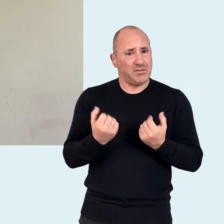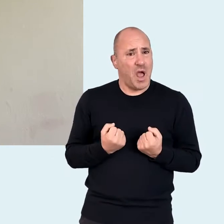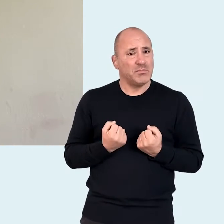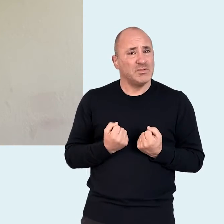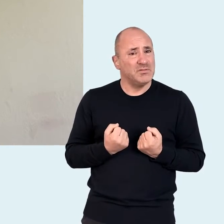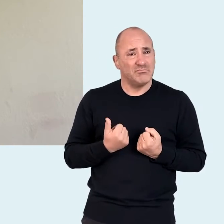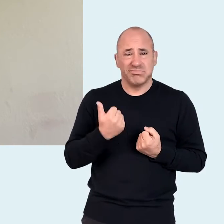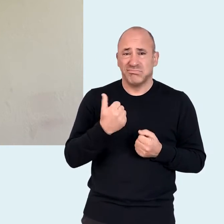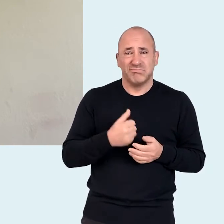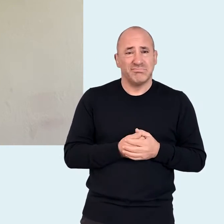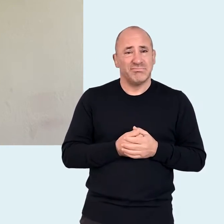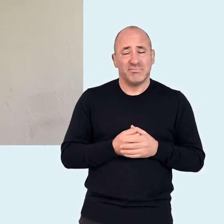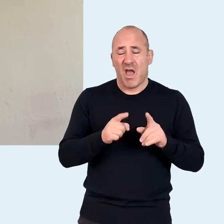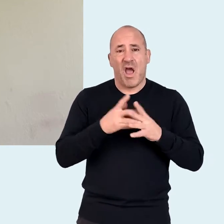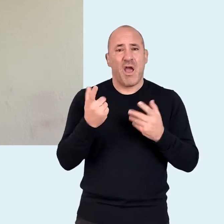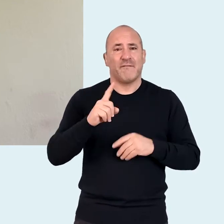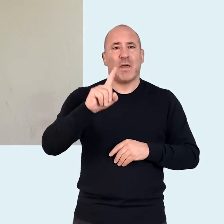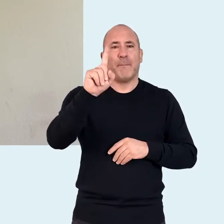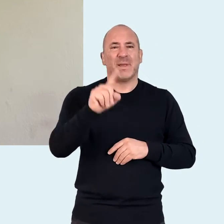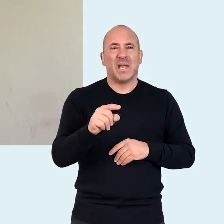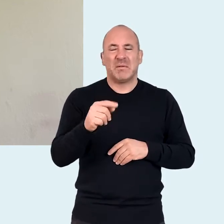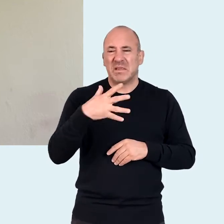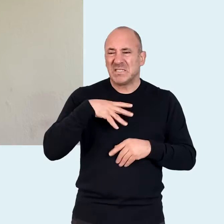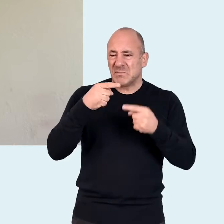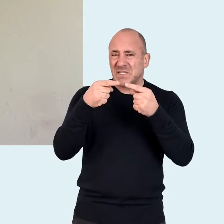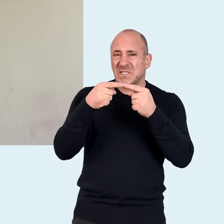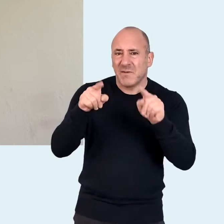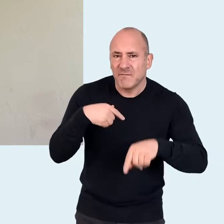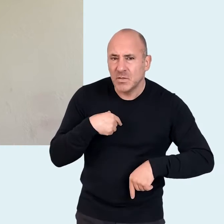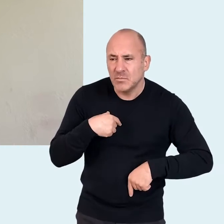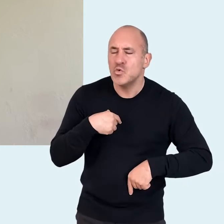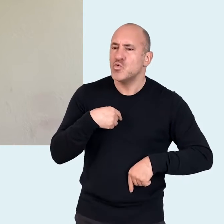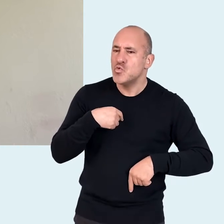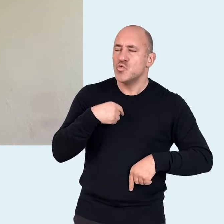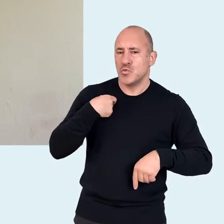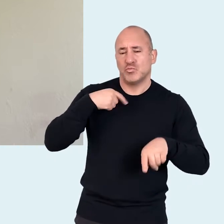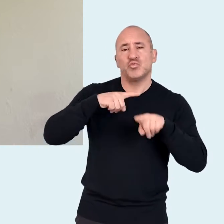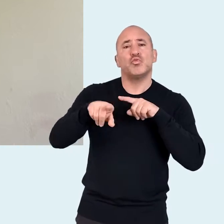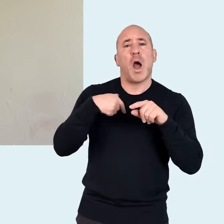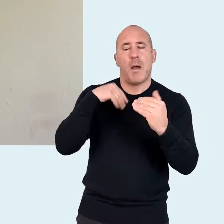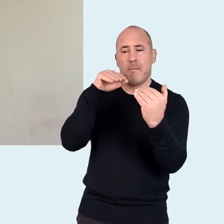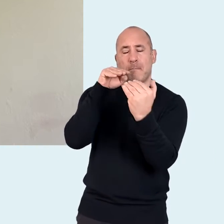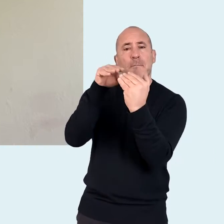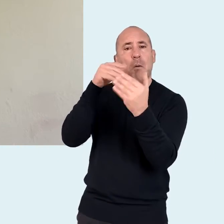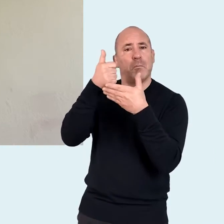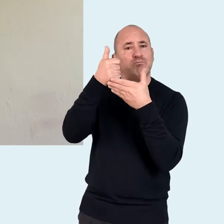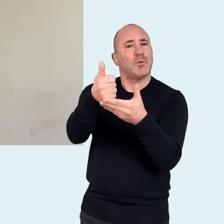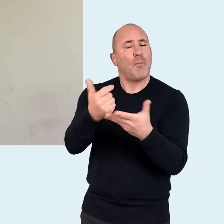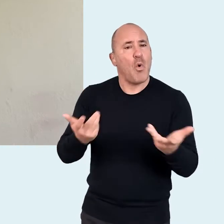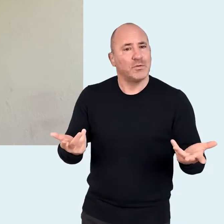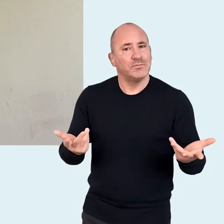as well, and also we're open to be challenged, you know, if people need something different,